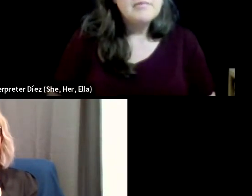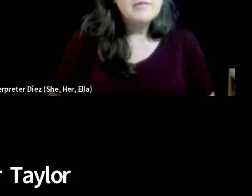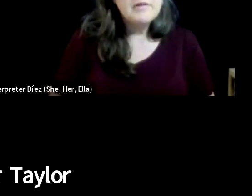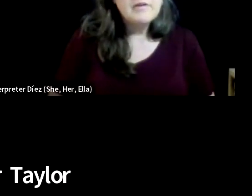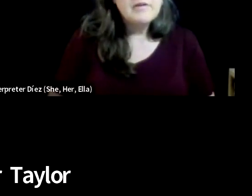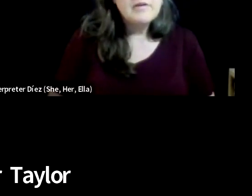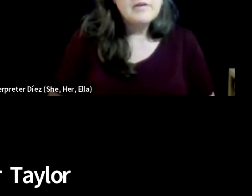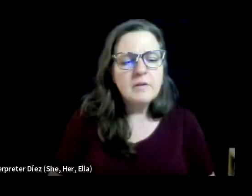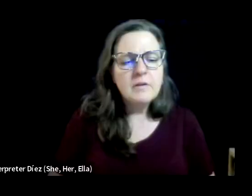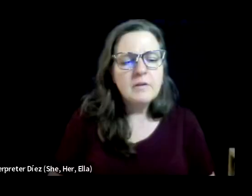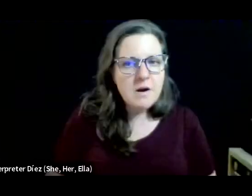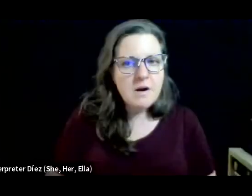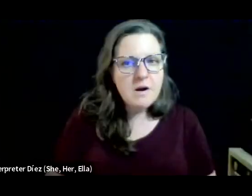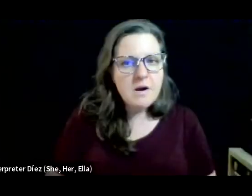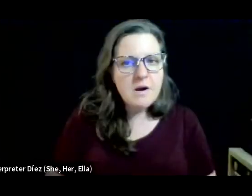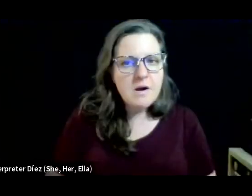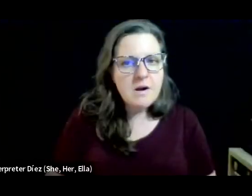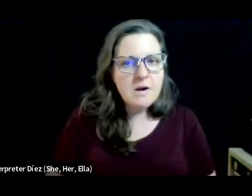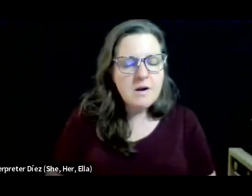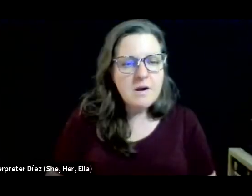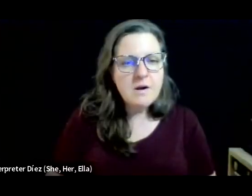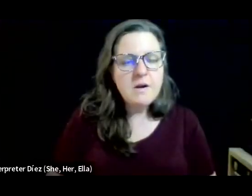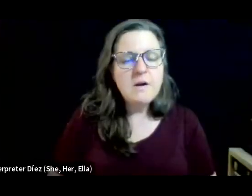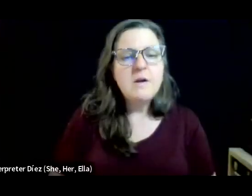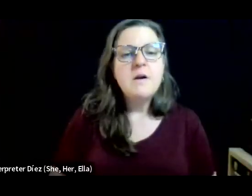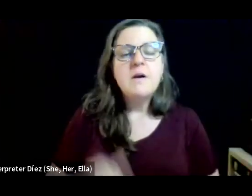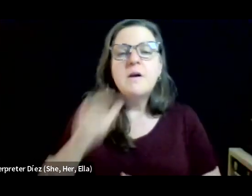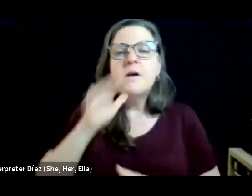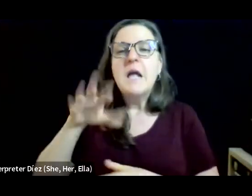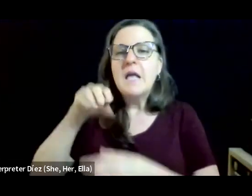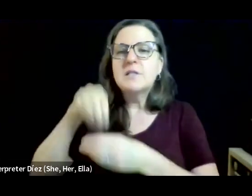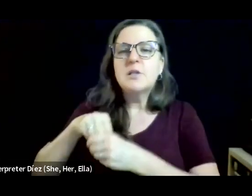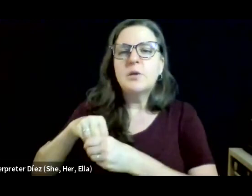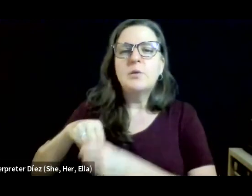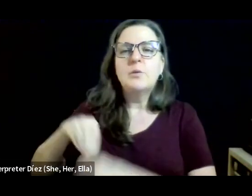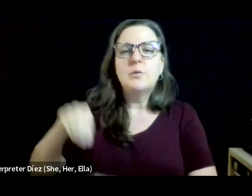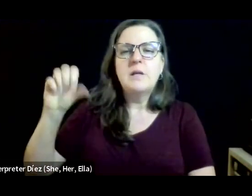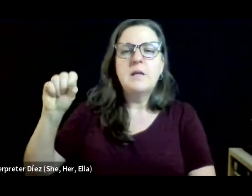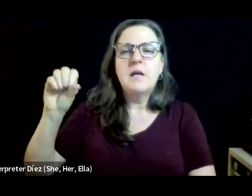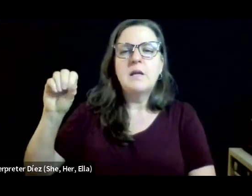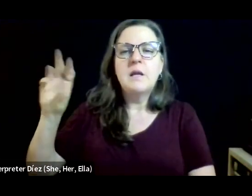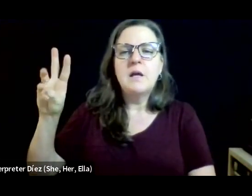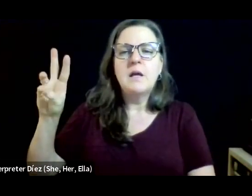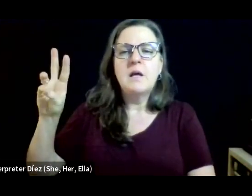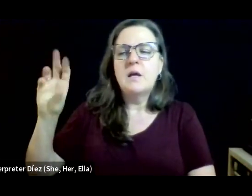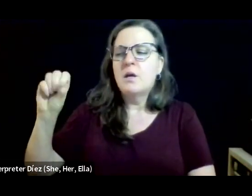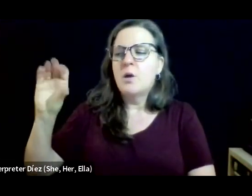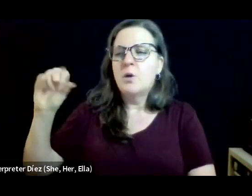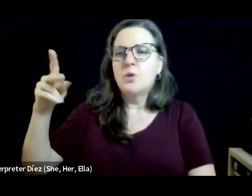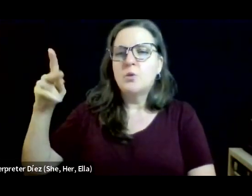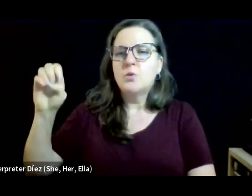It's included in the scope of work. So it's page eight.